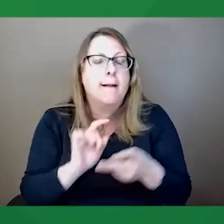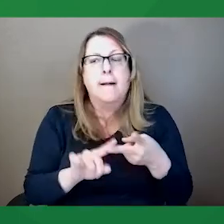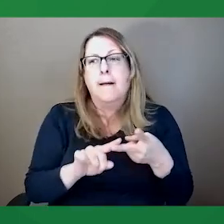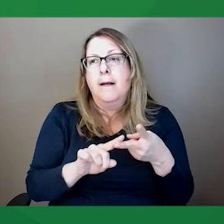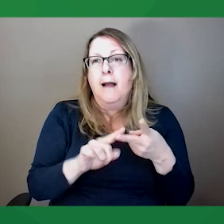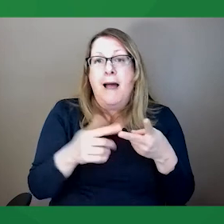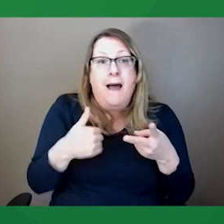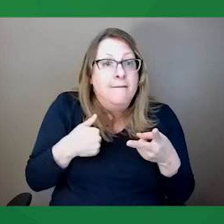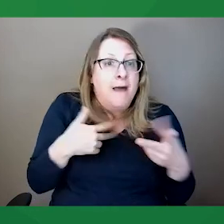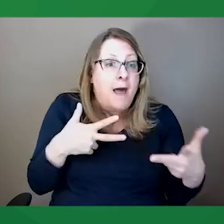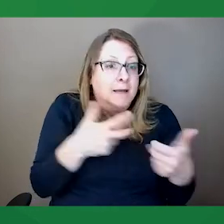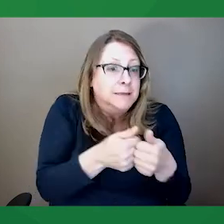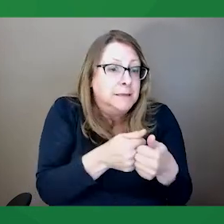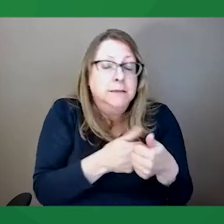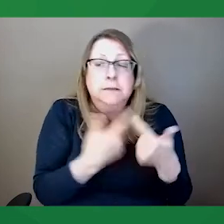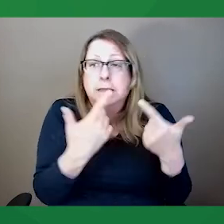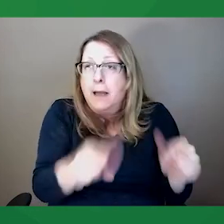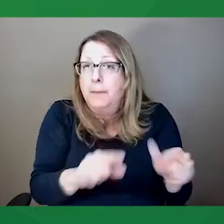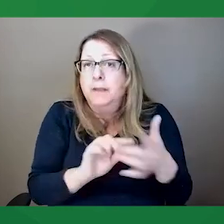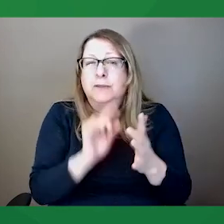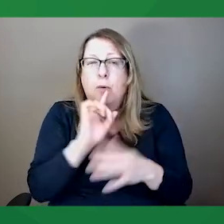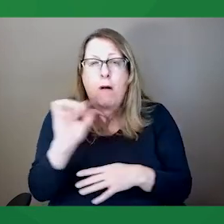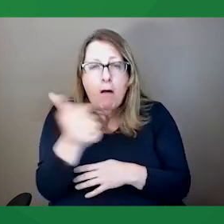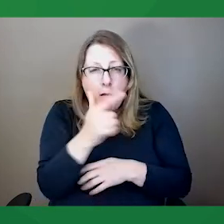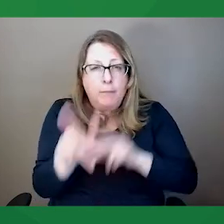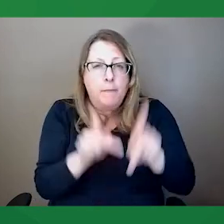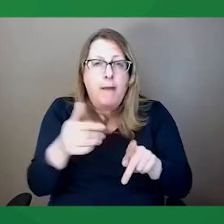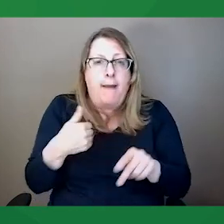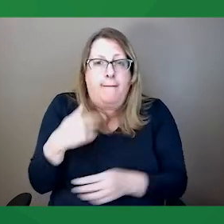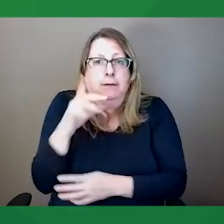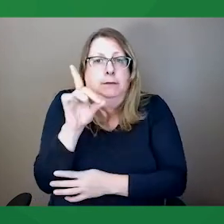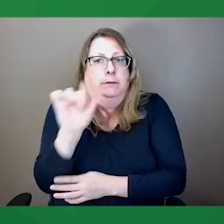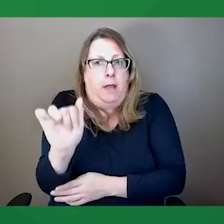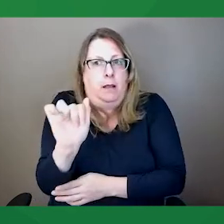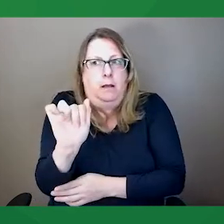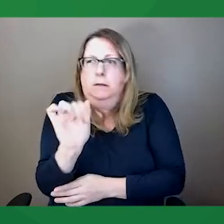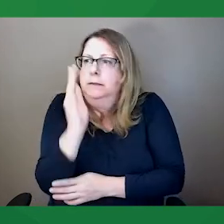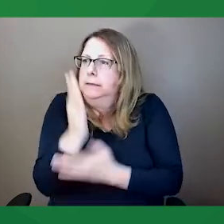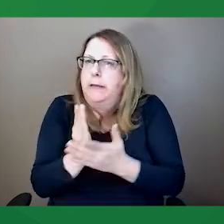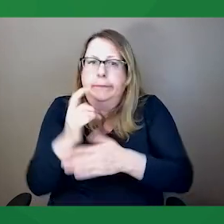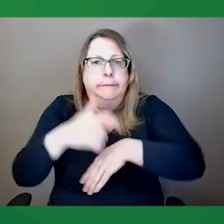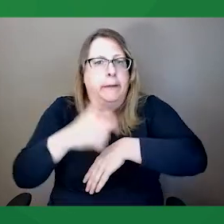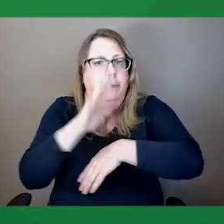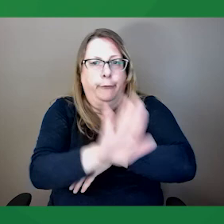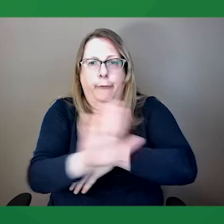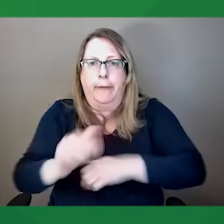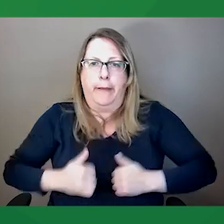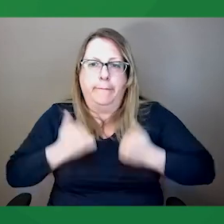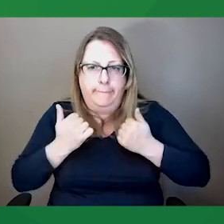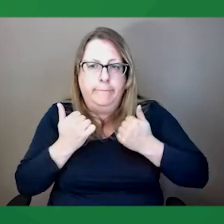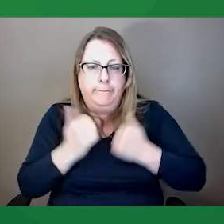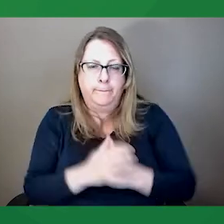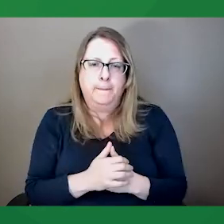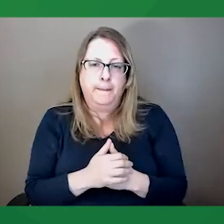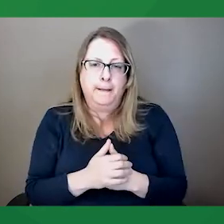we all age, we all have accidents, we all will have a disability at a certain point of our life, so if you're self conscious